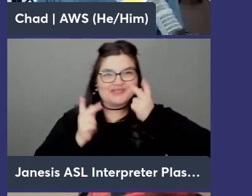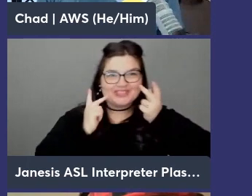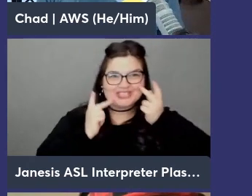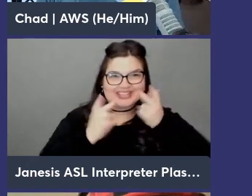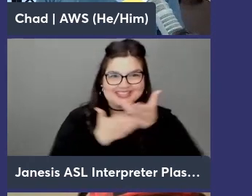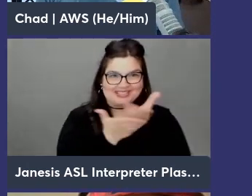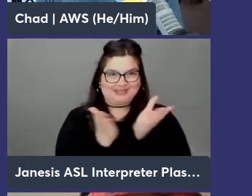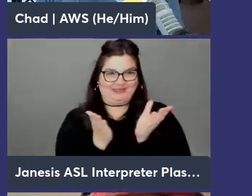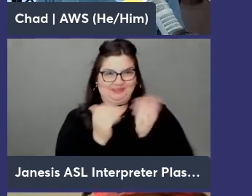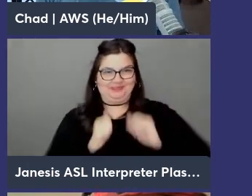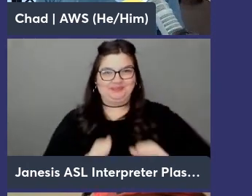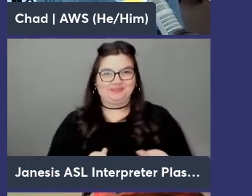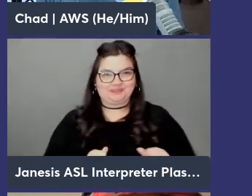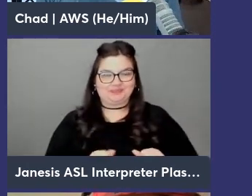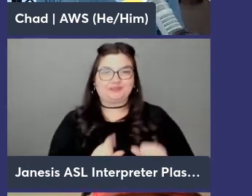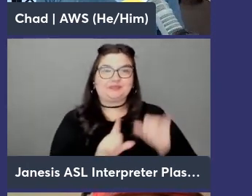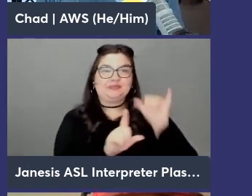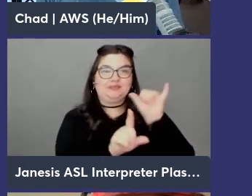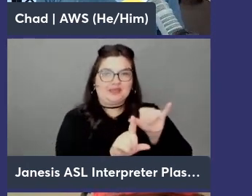So yeah that's actually the secret sauce of Lumigo.